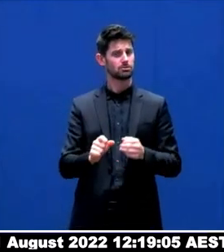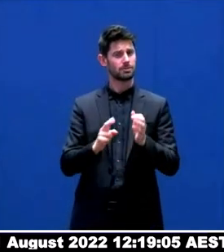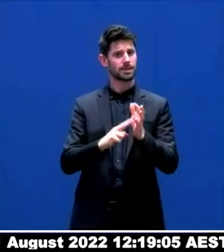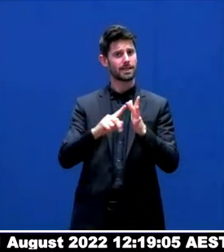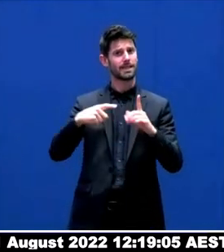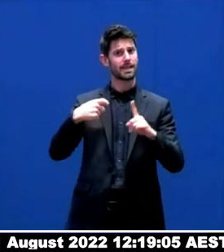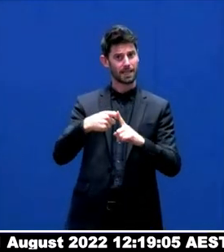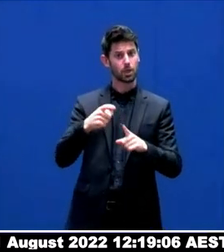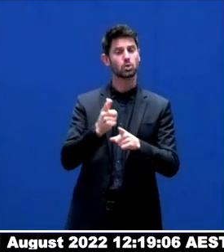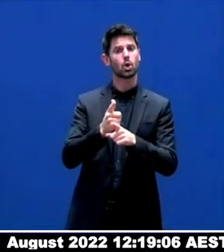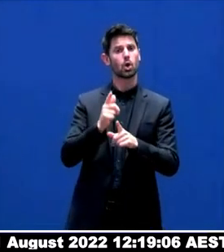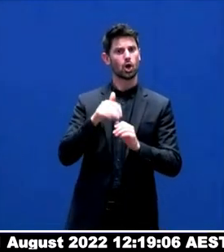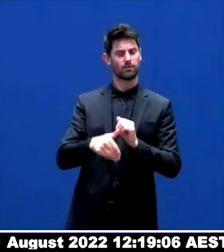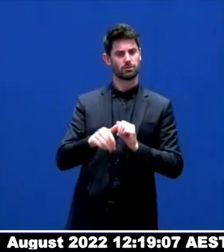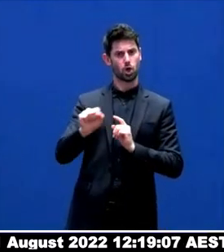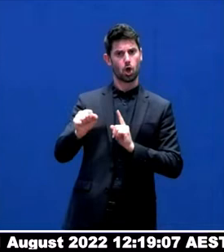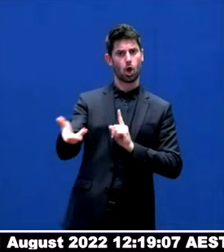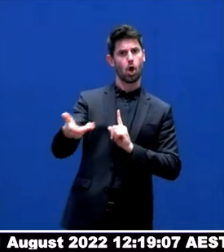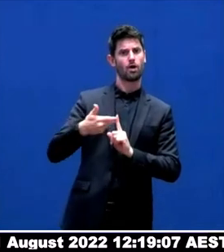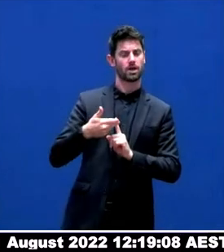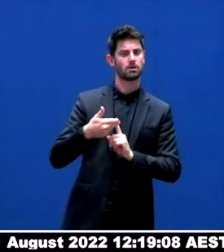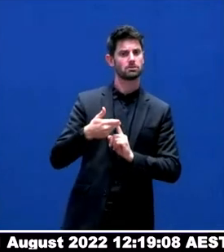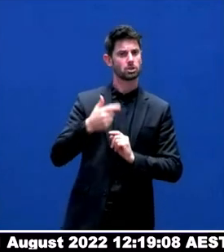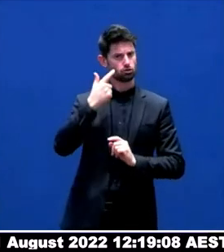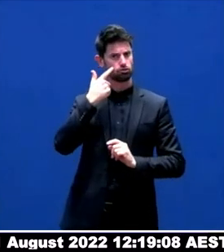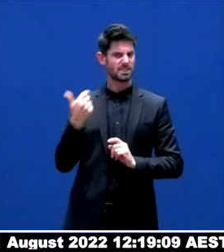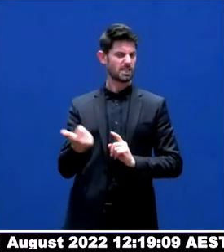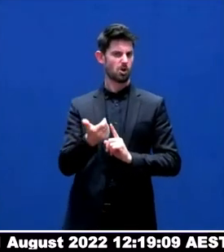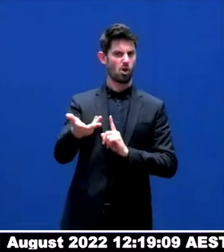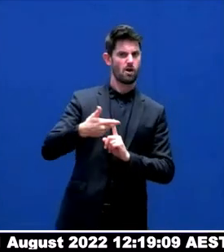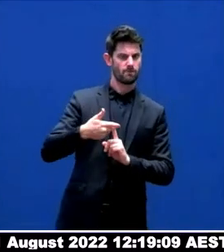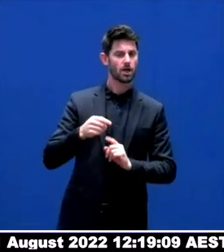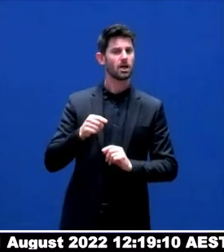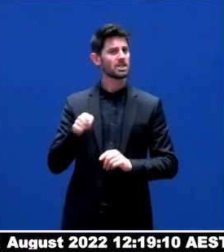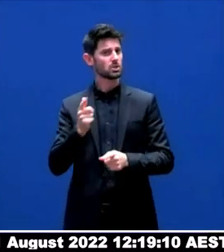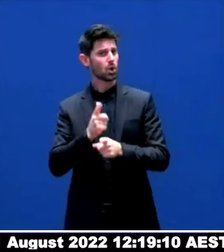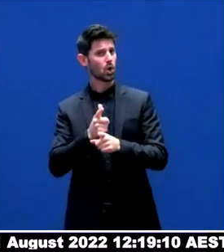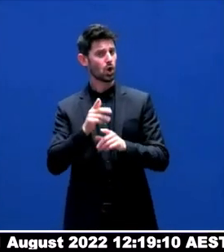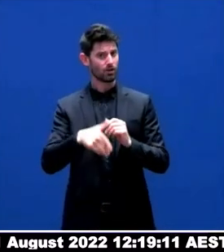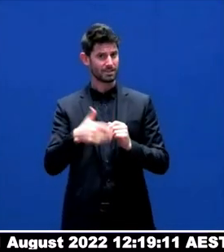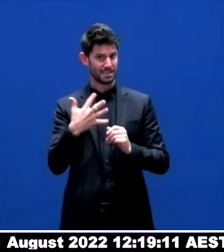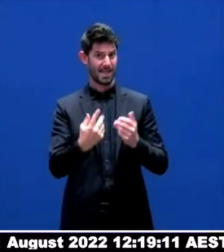I'm not asking you to comment on her case specifically, but she talked about two reasonable offers.